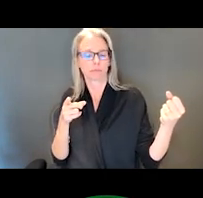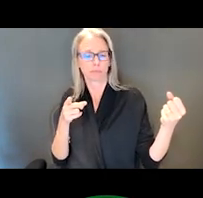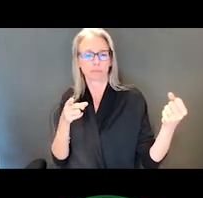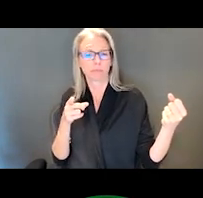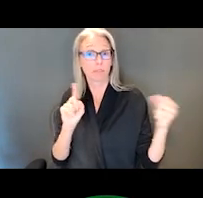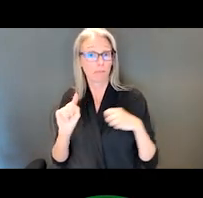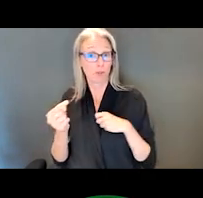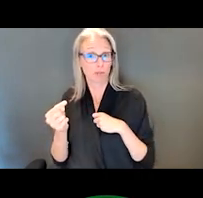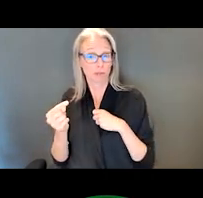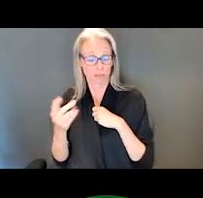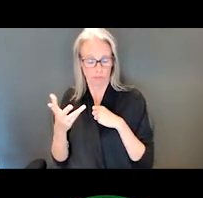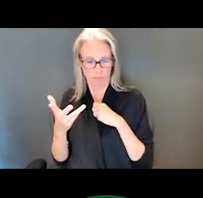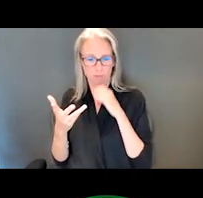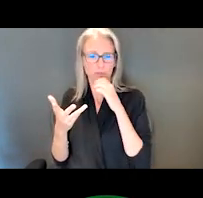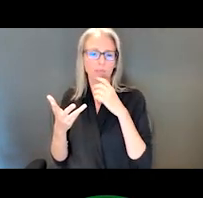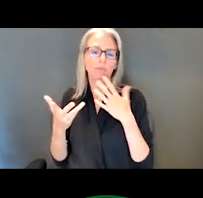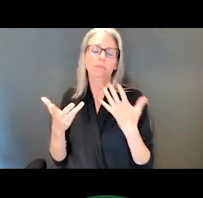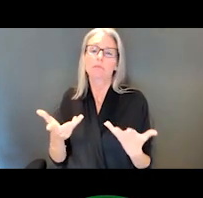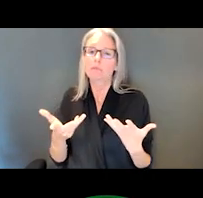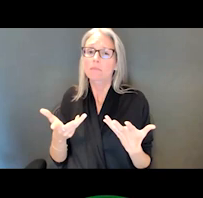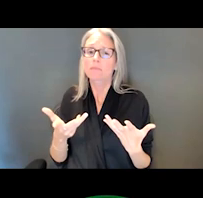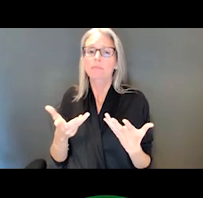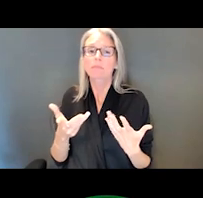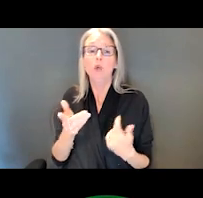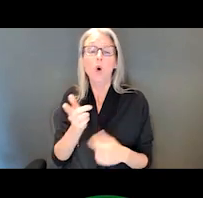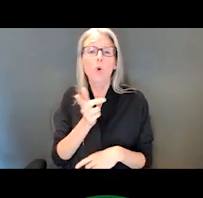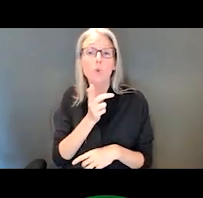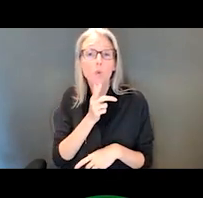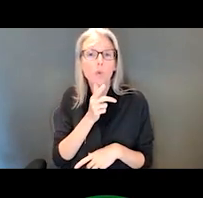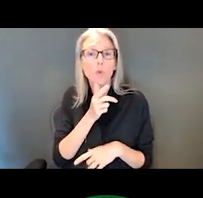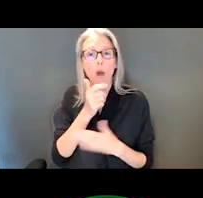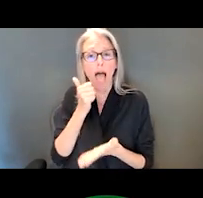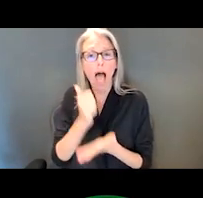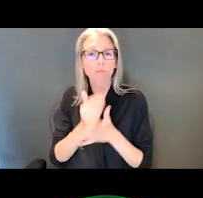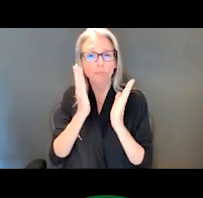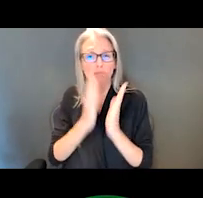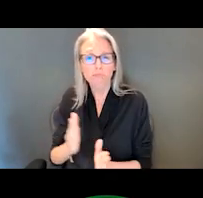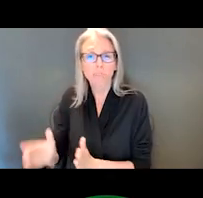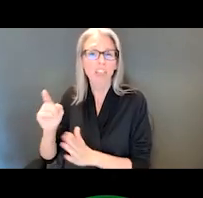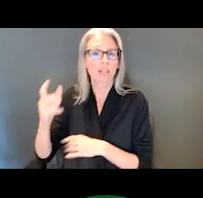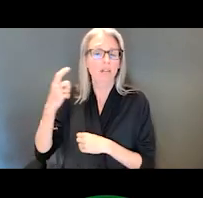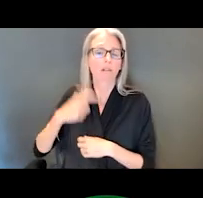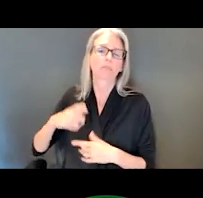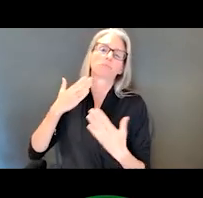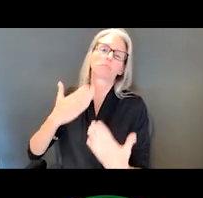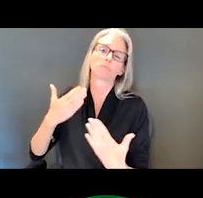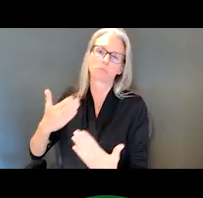ASL interpreters. So that I'll remind myself to speak slowly as I go through these remarks. Next, I want